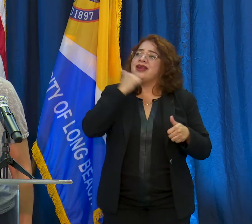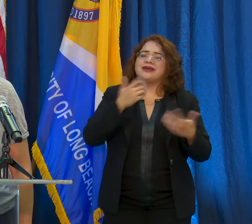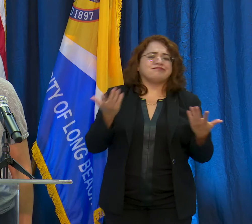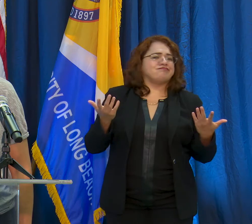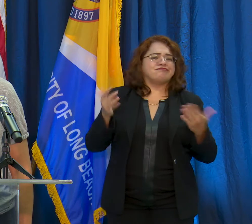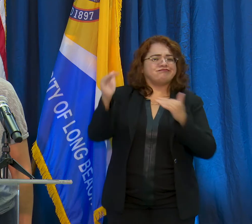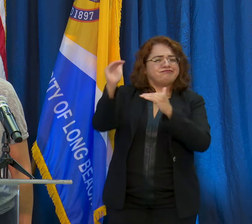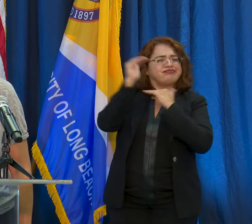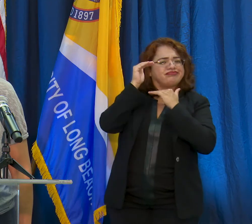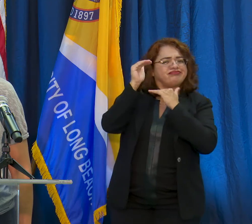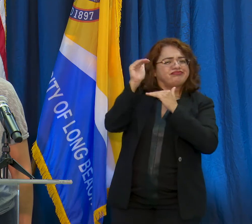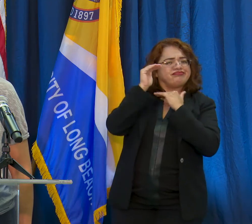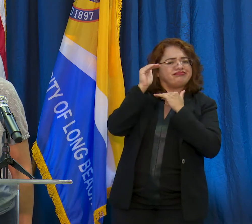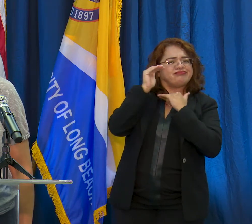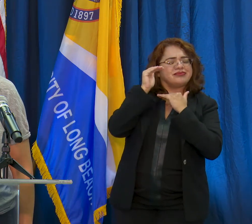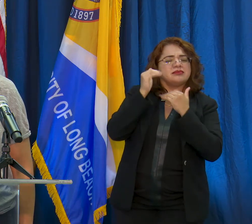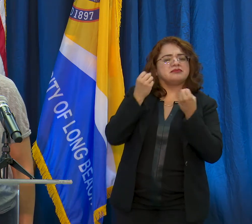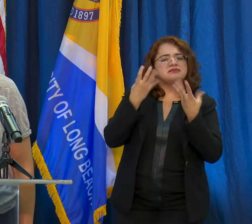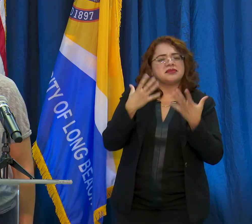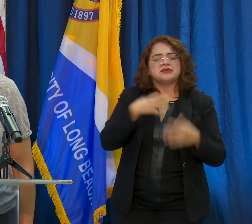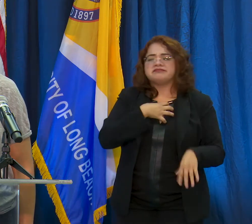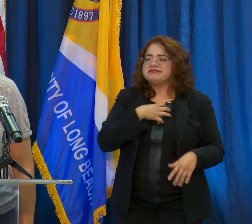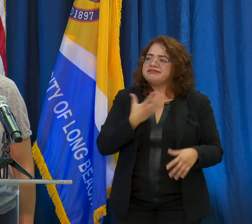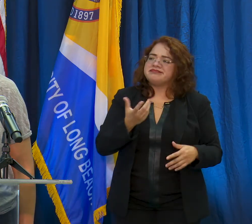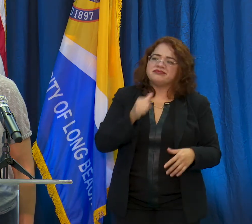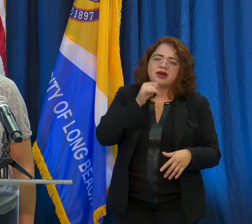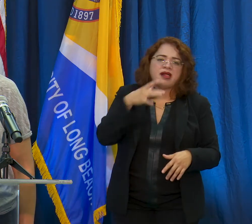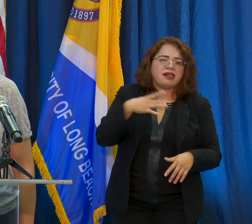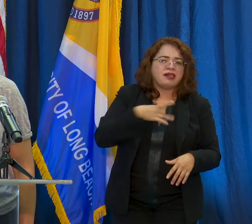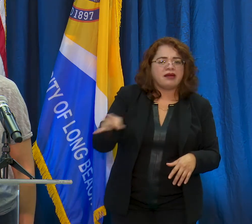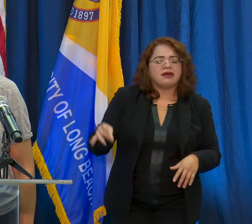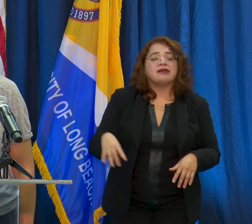in a lot of ways that we don't like, but these steps we take now